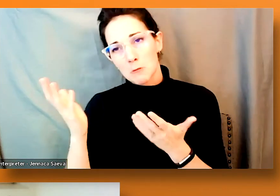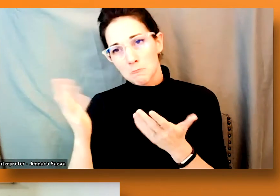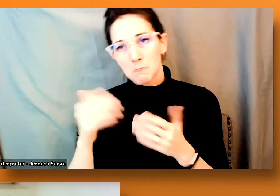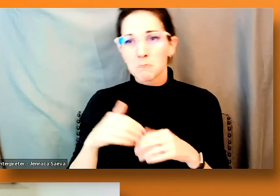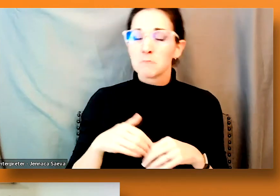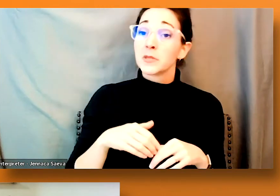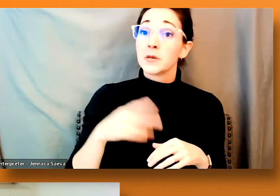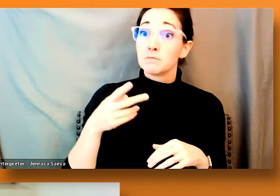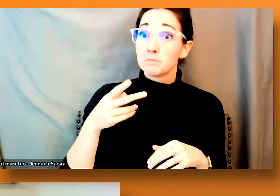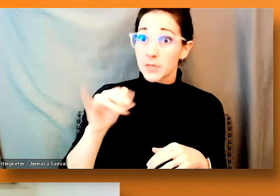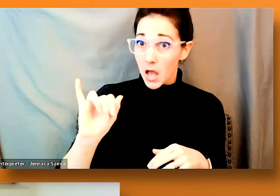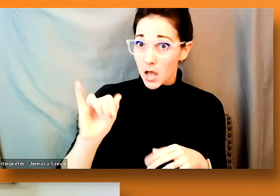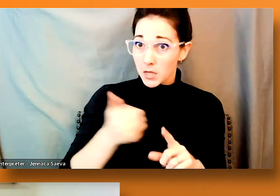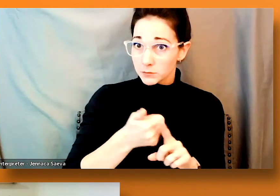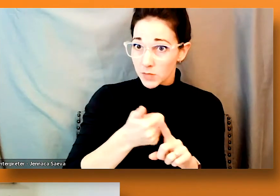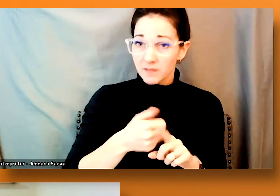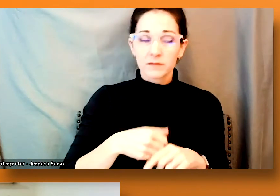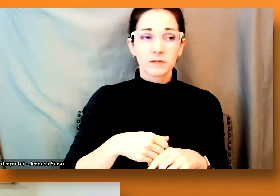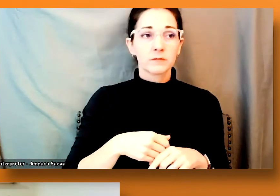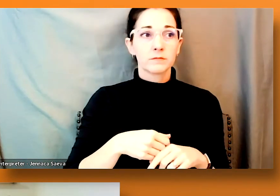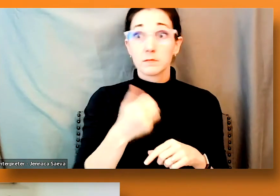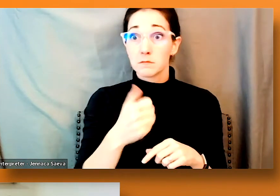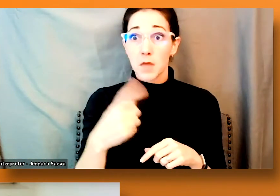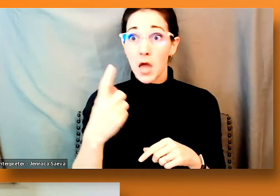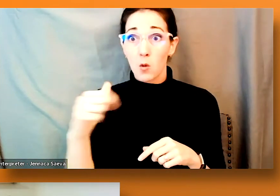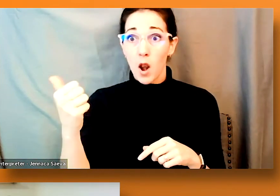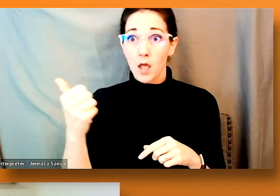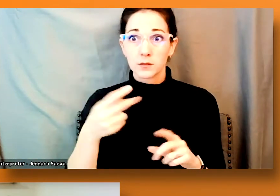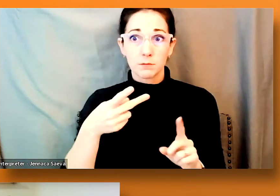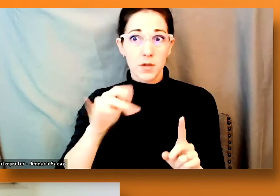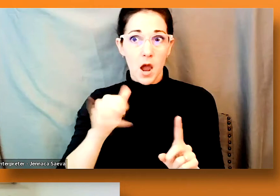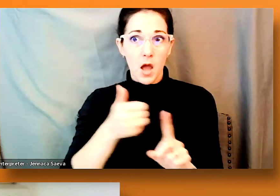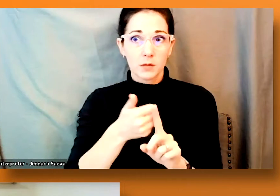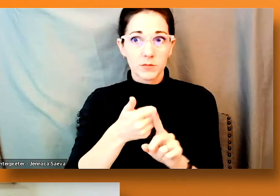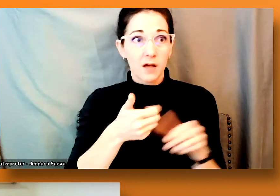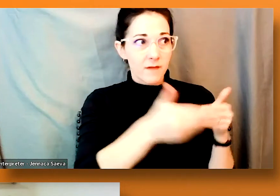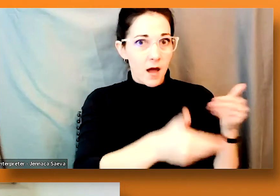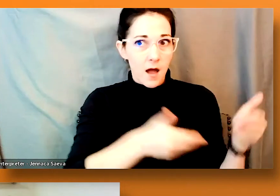the PI, anyone else the PI wishes to invite.